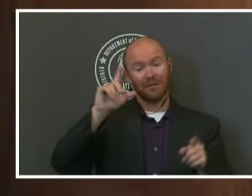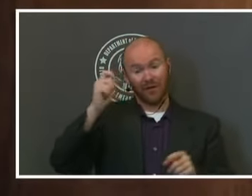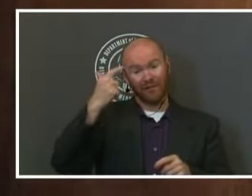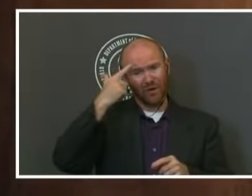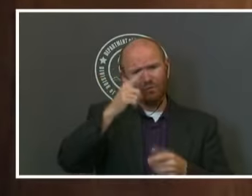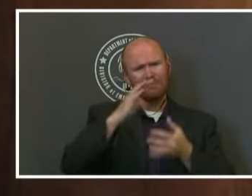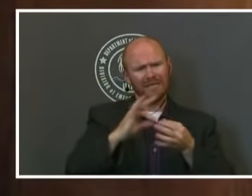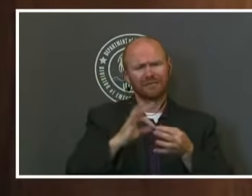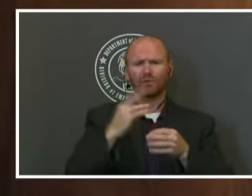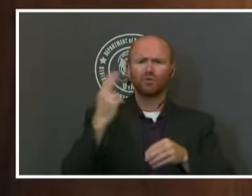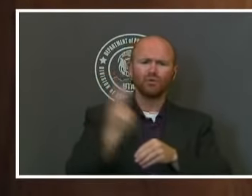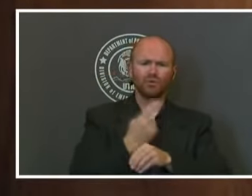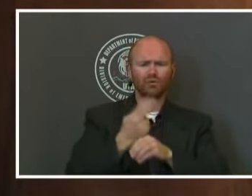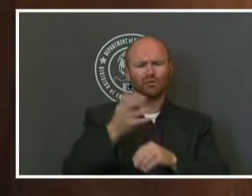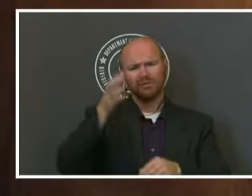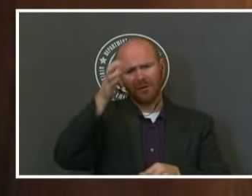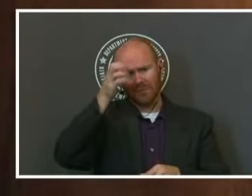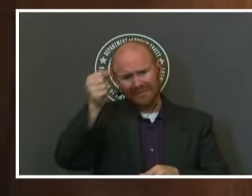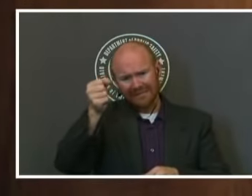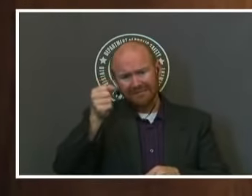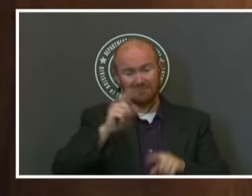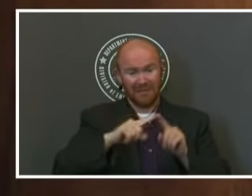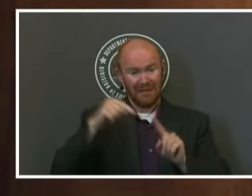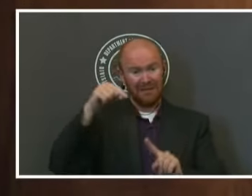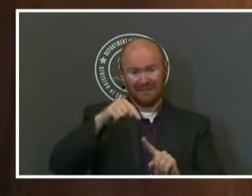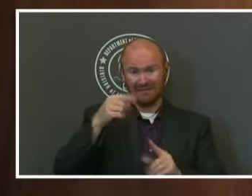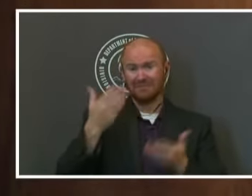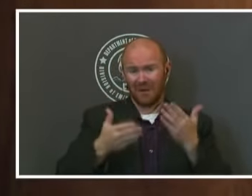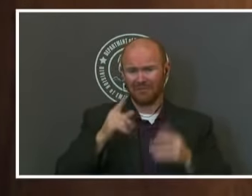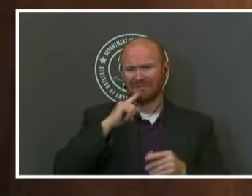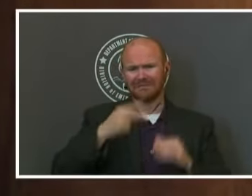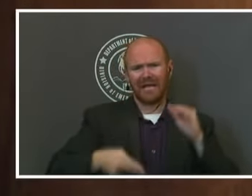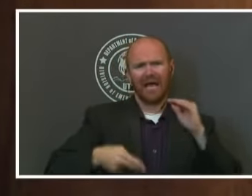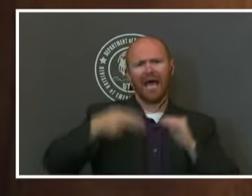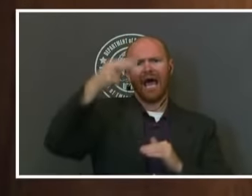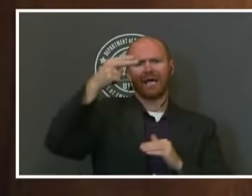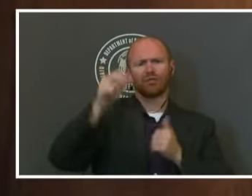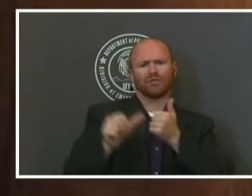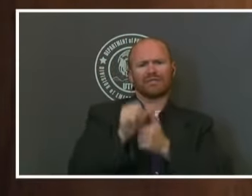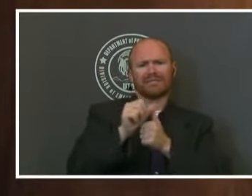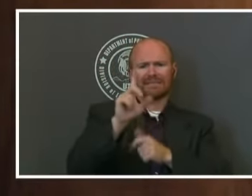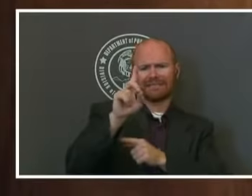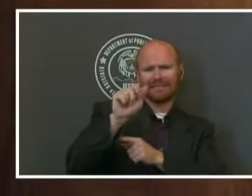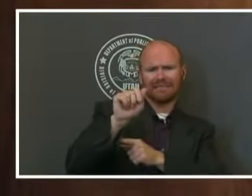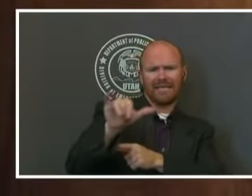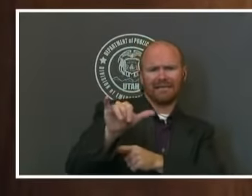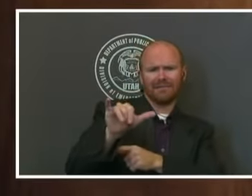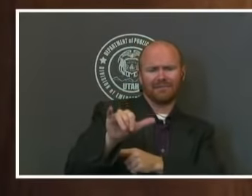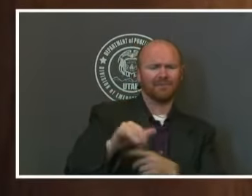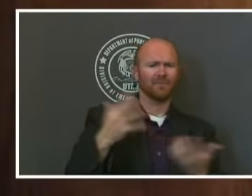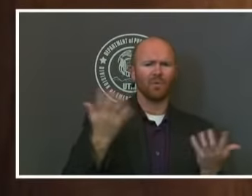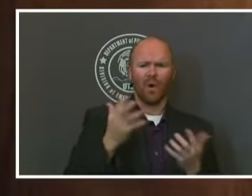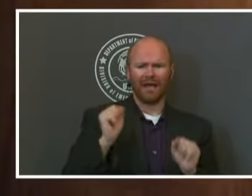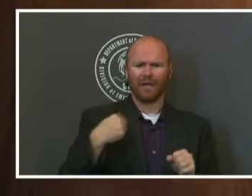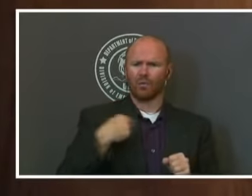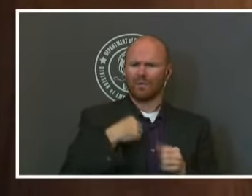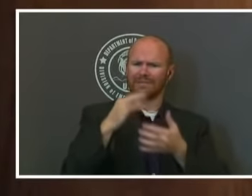this could be a very potential high risk transmission day now